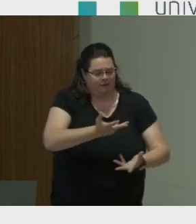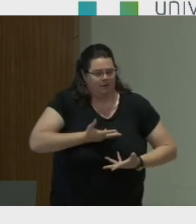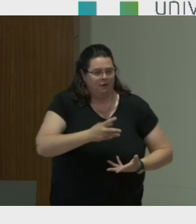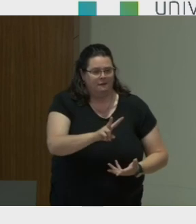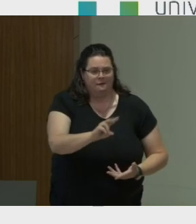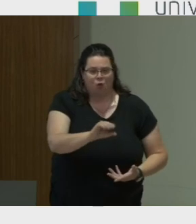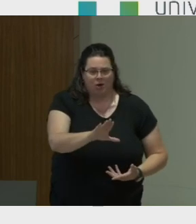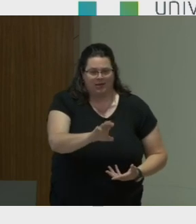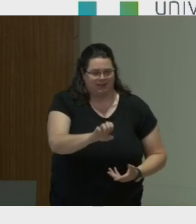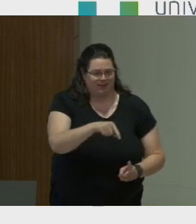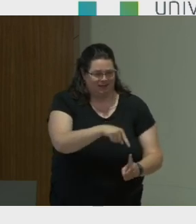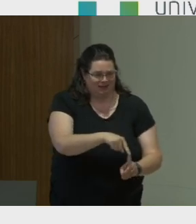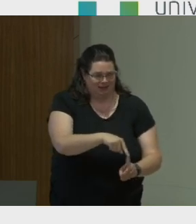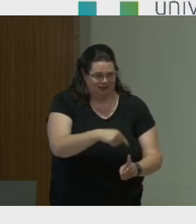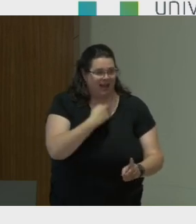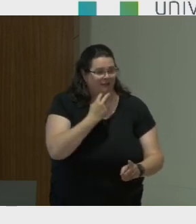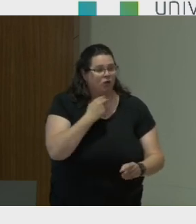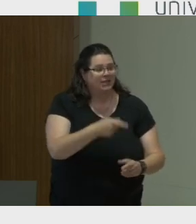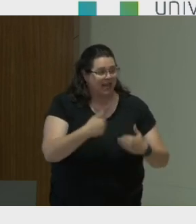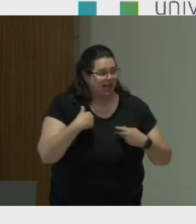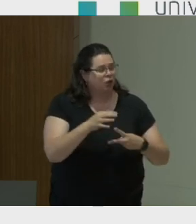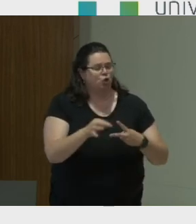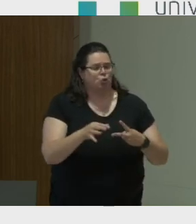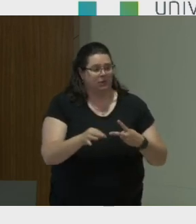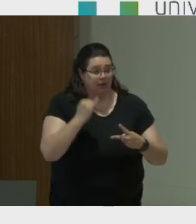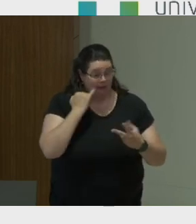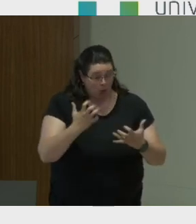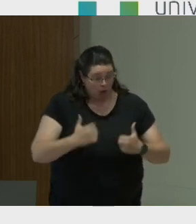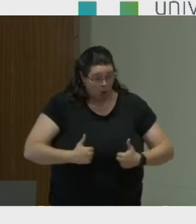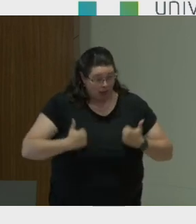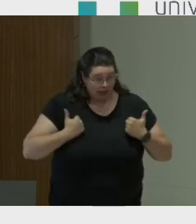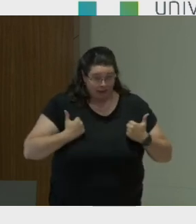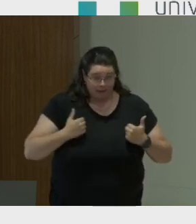they become choices, they can choose whether they want to live in a certain environment